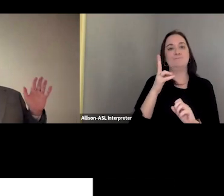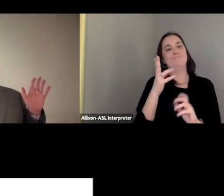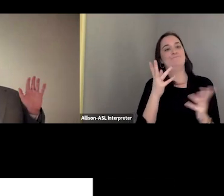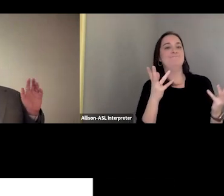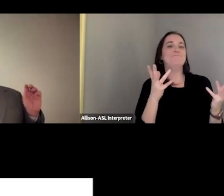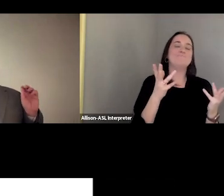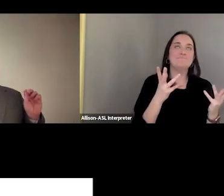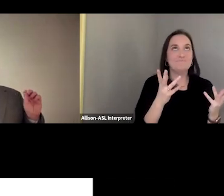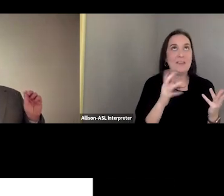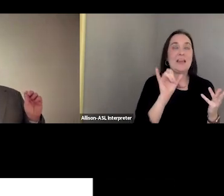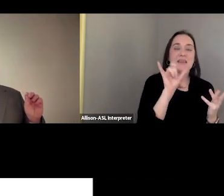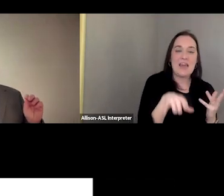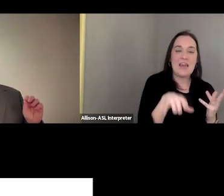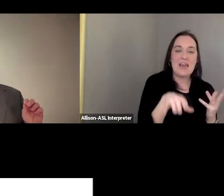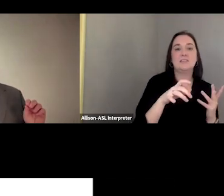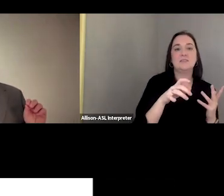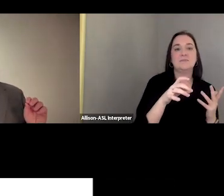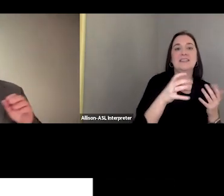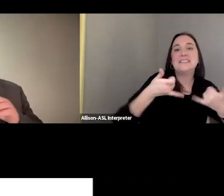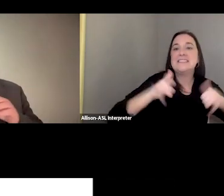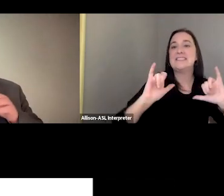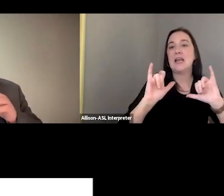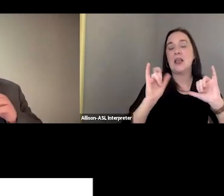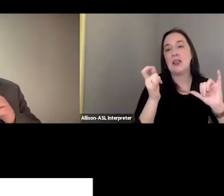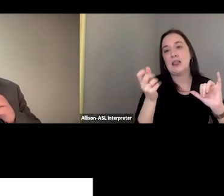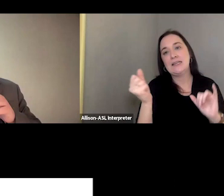But what still makes it gambling is there's still the the,